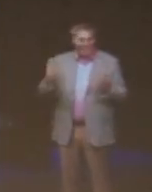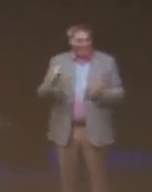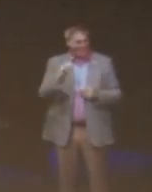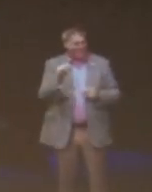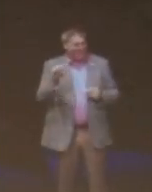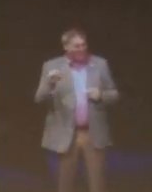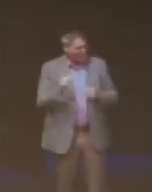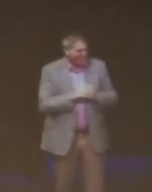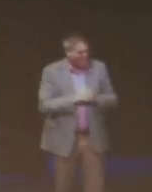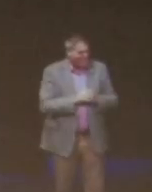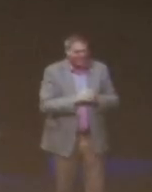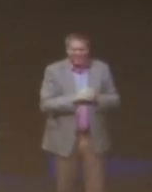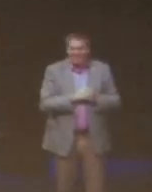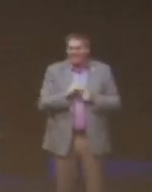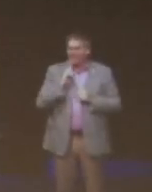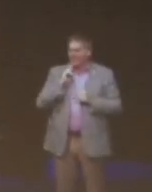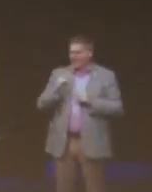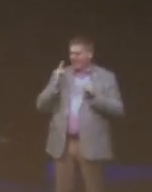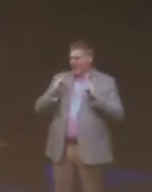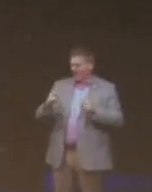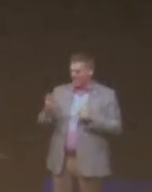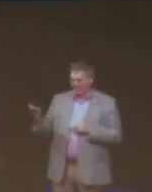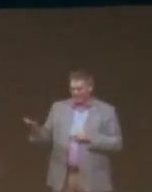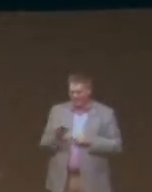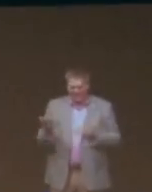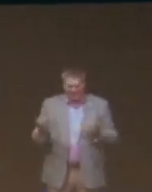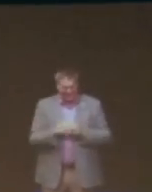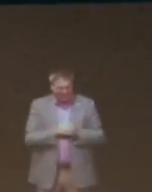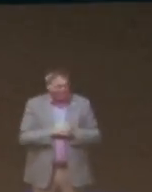thrilled to be here in Massachusetts. It's an honor